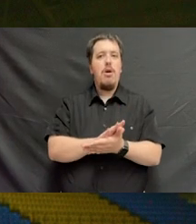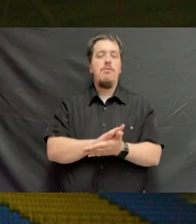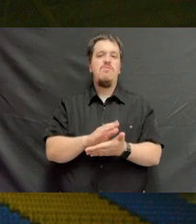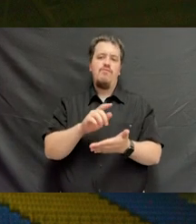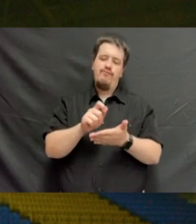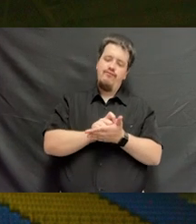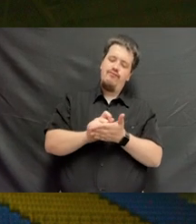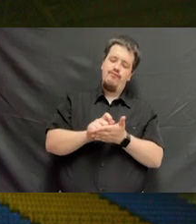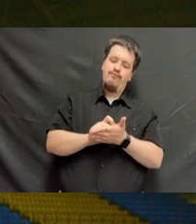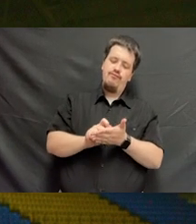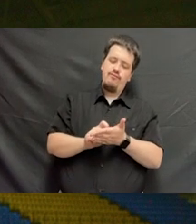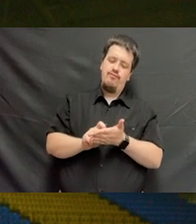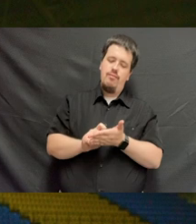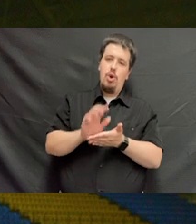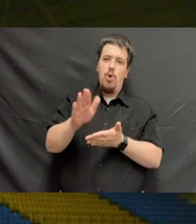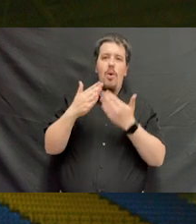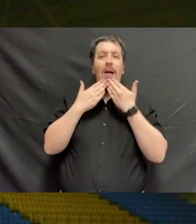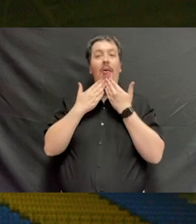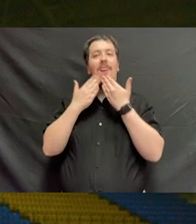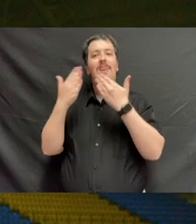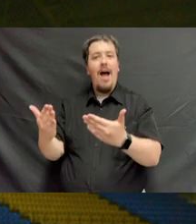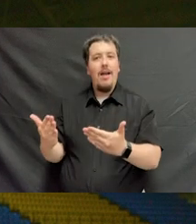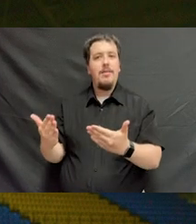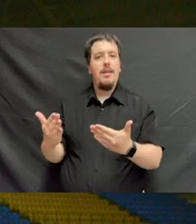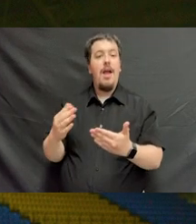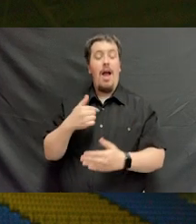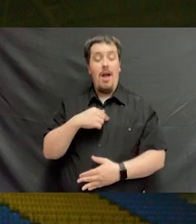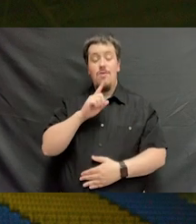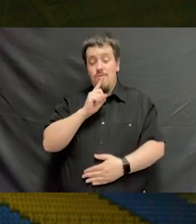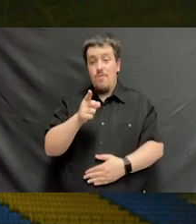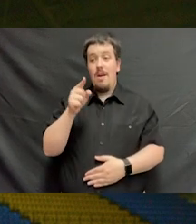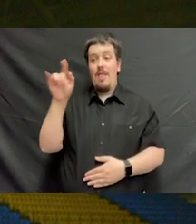and express to them your thanks. And I assure you that that expression